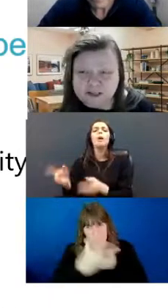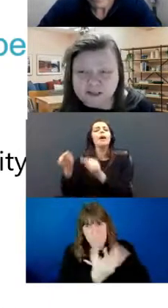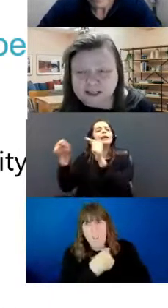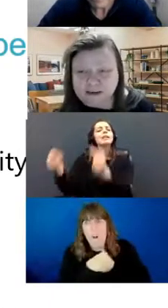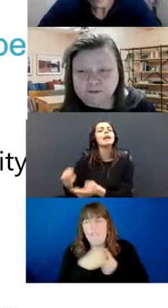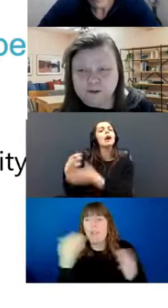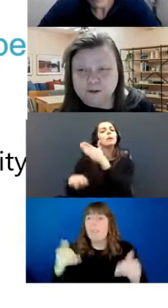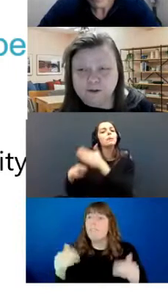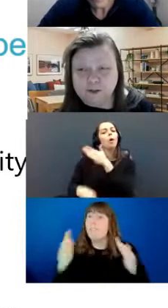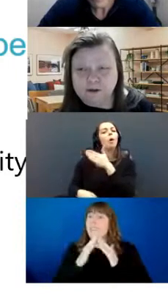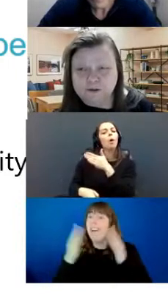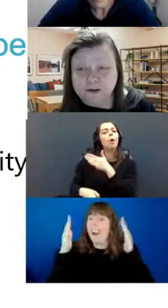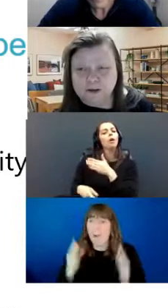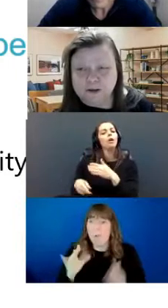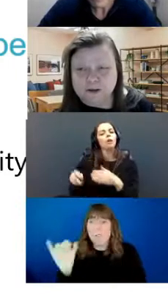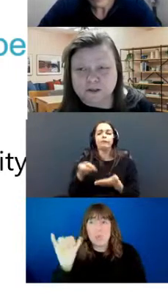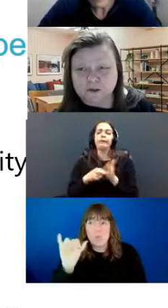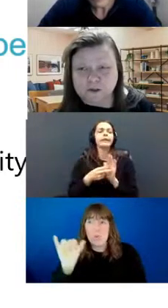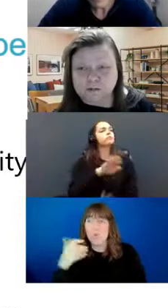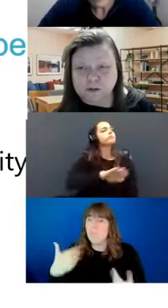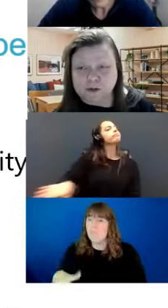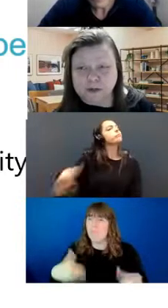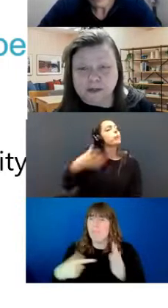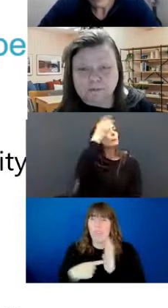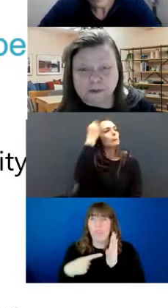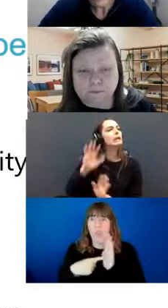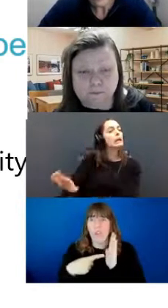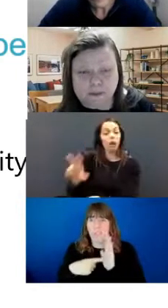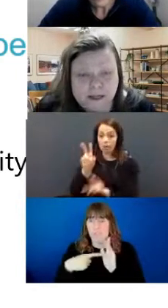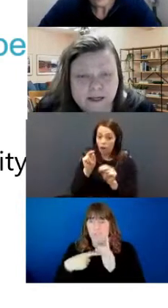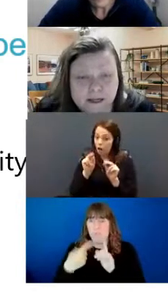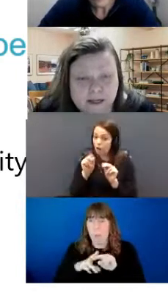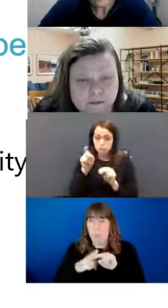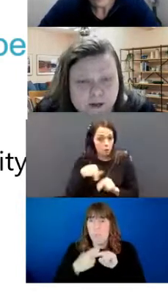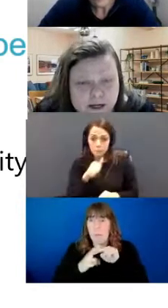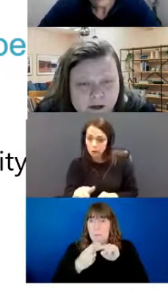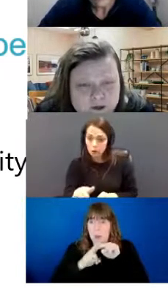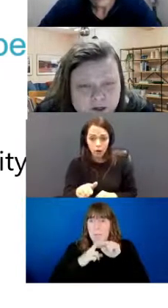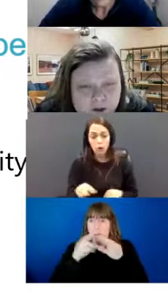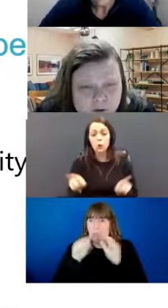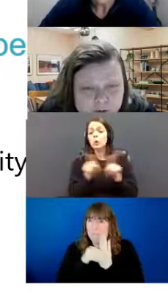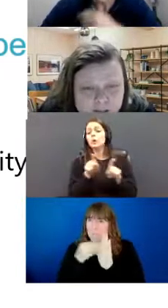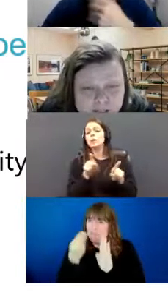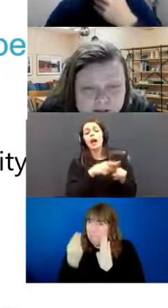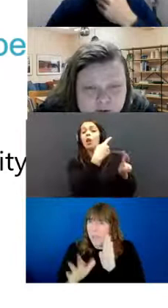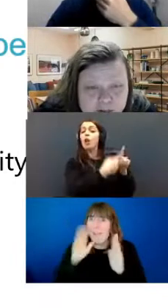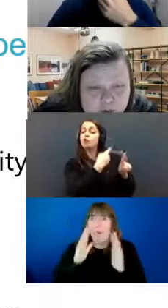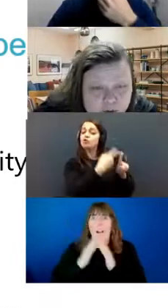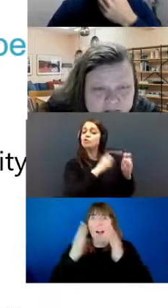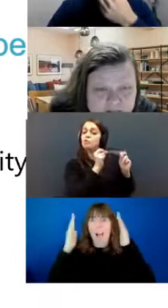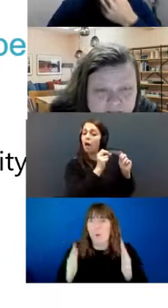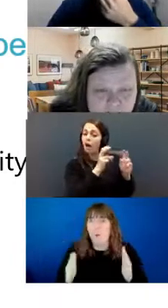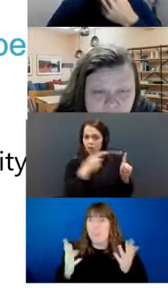looked after so that housing costs just don't keep going up and up and up we also need to express um